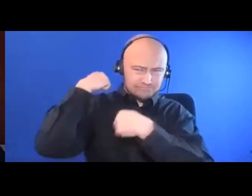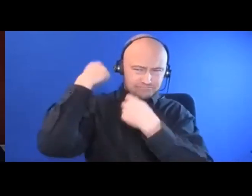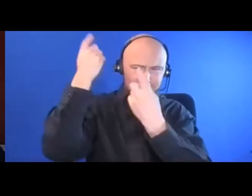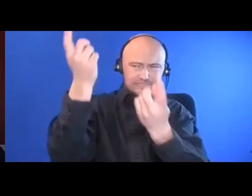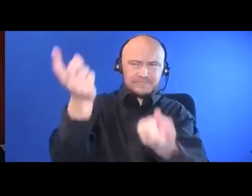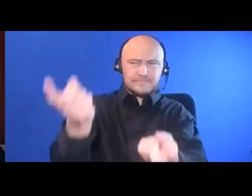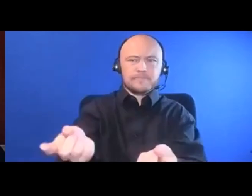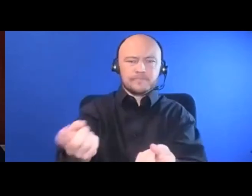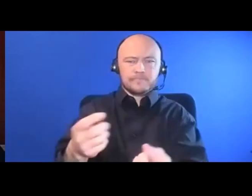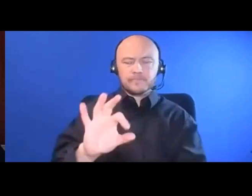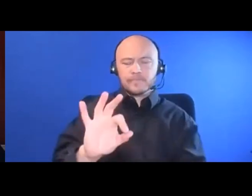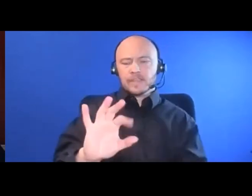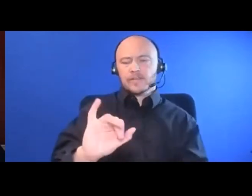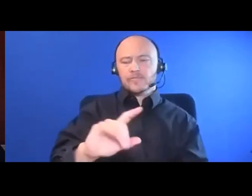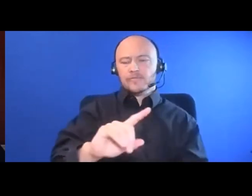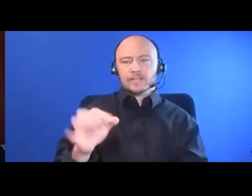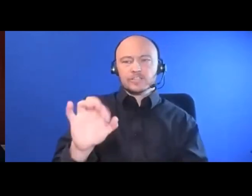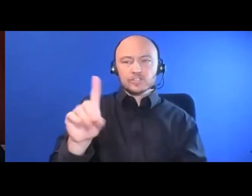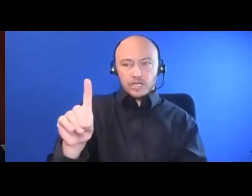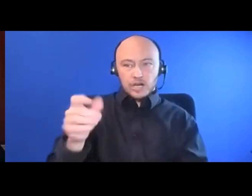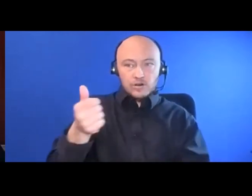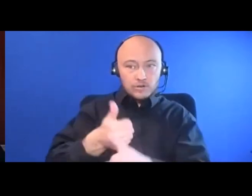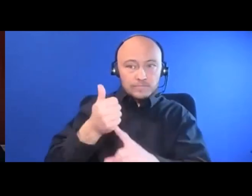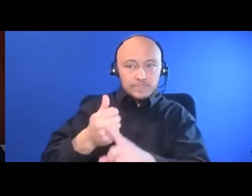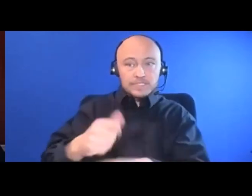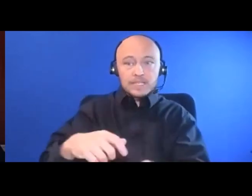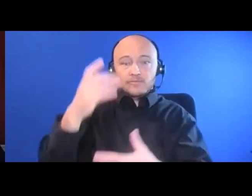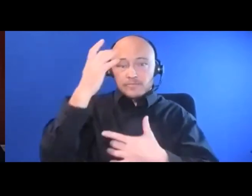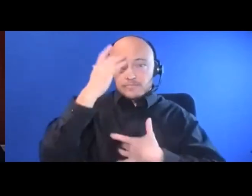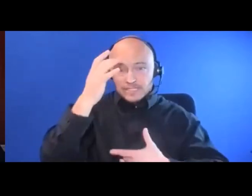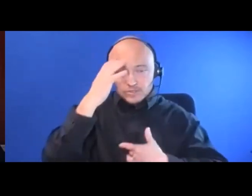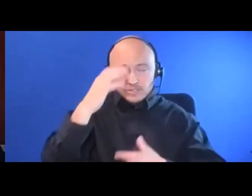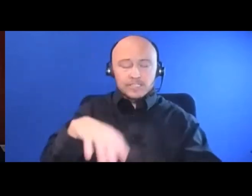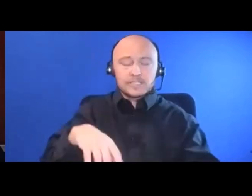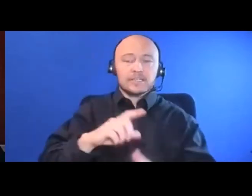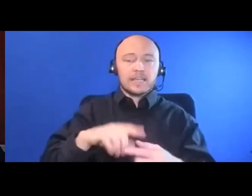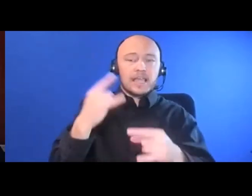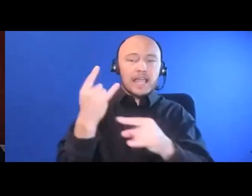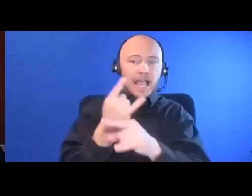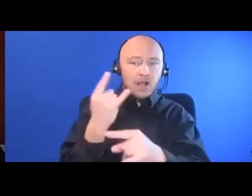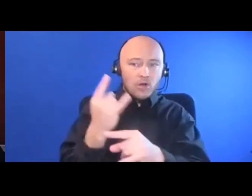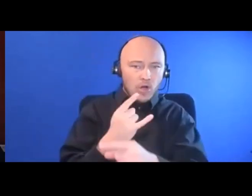Fitzgerald had mental illness and alcoholism, Flannery O'Connor had lupus,